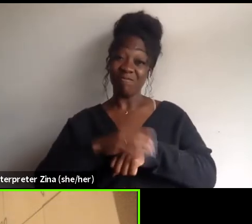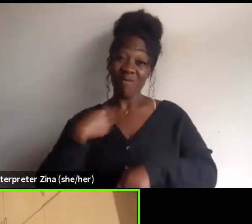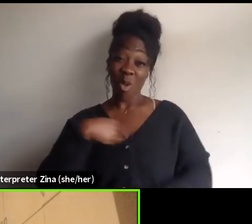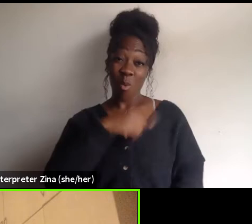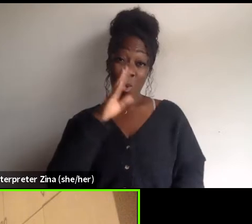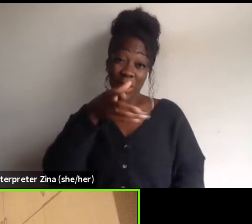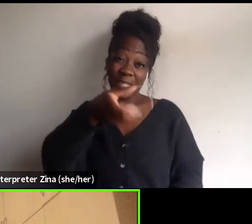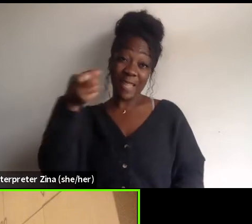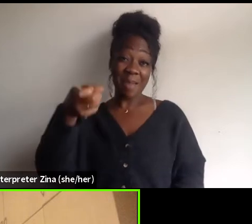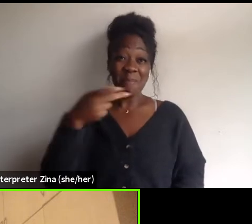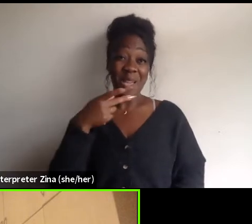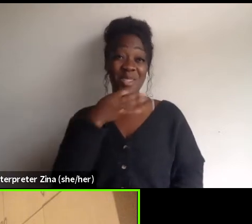I hope, so.